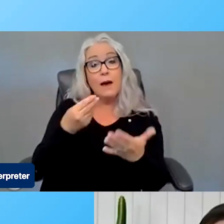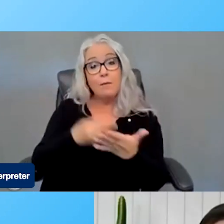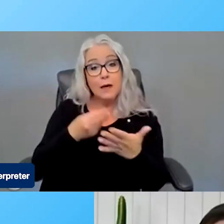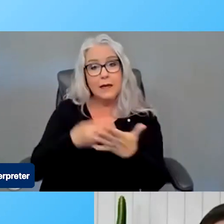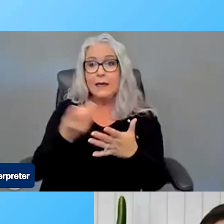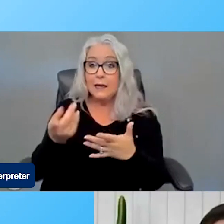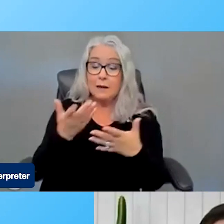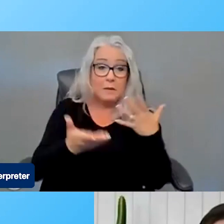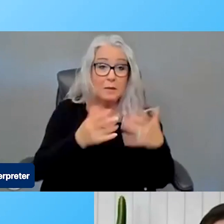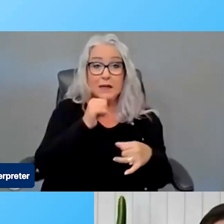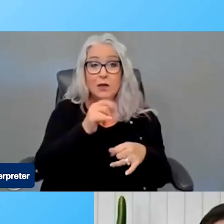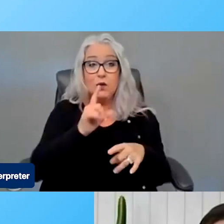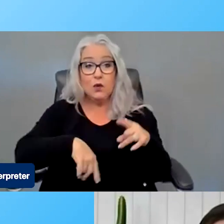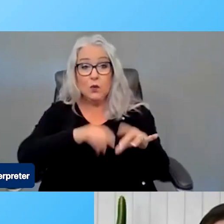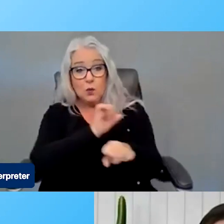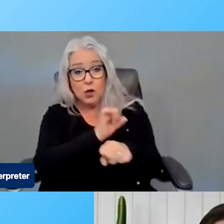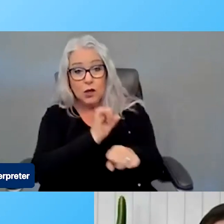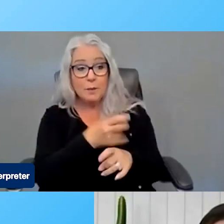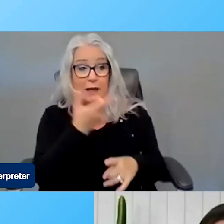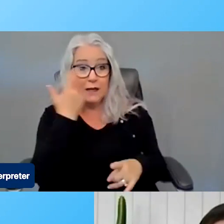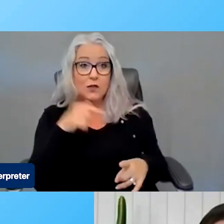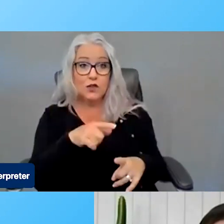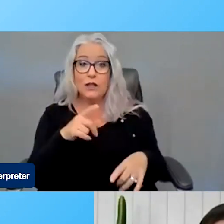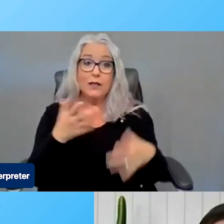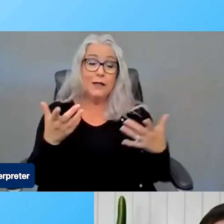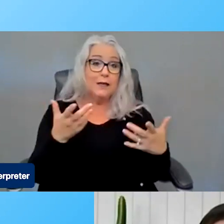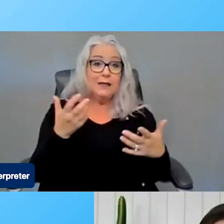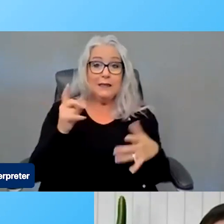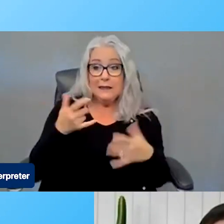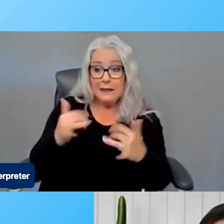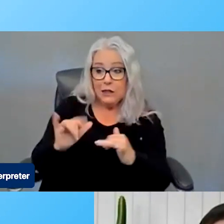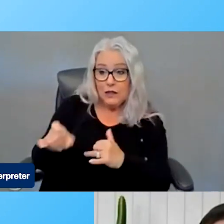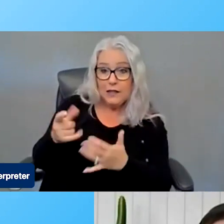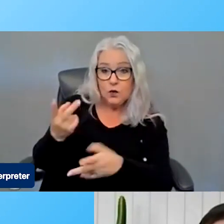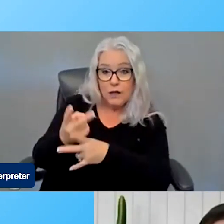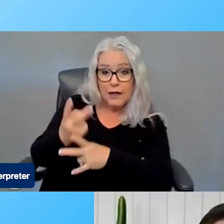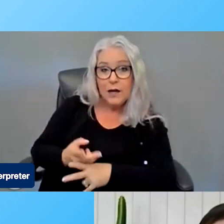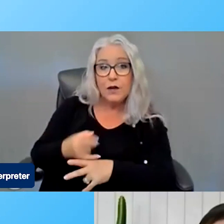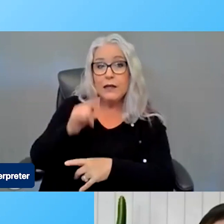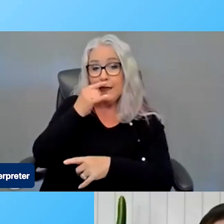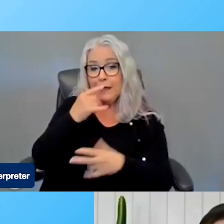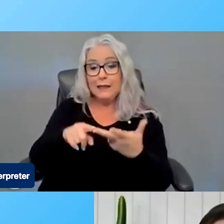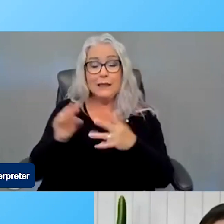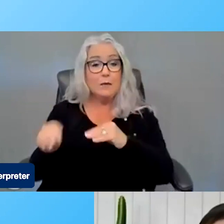truly meant she could not meet the demands of her two kids. Then having to move the kids but in a place where schools are